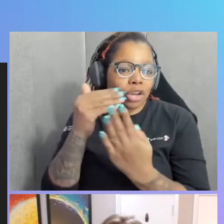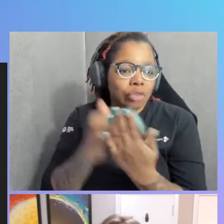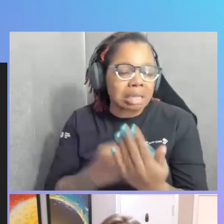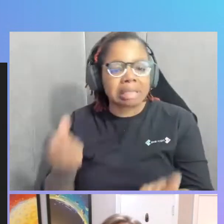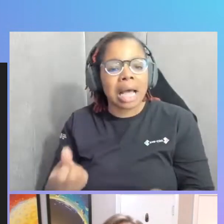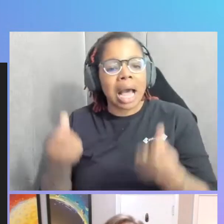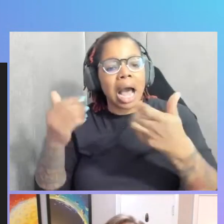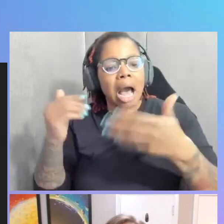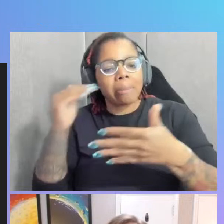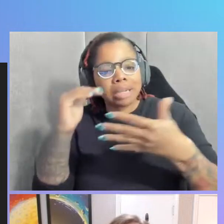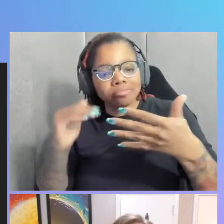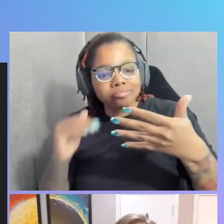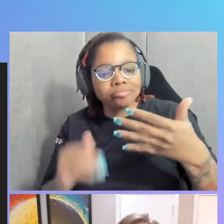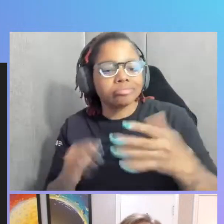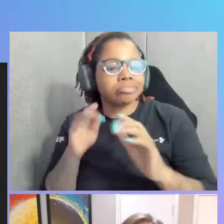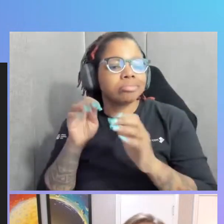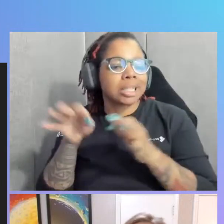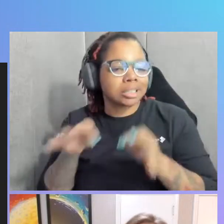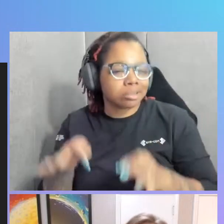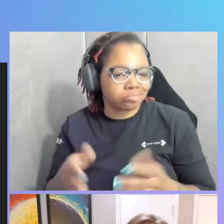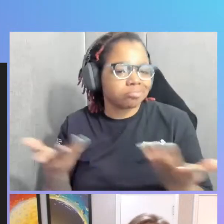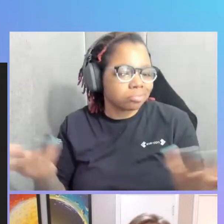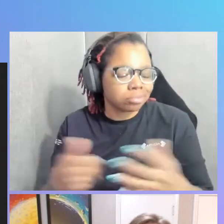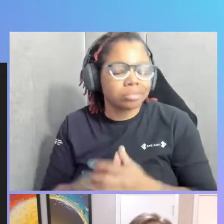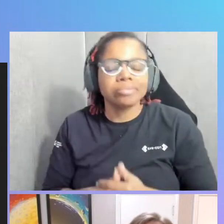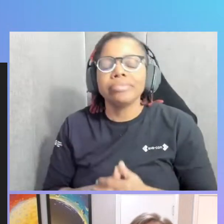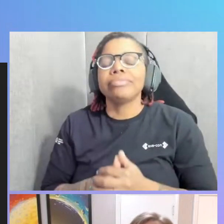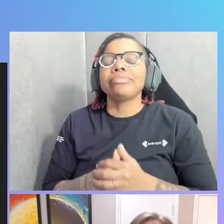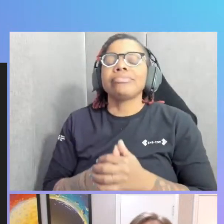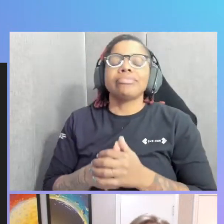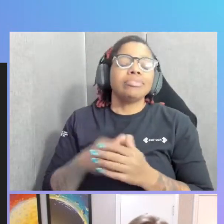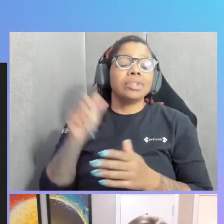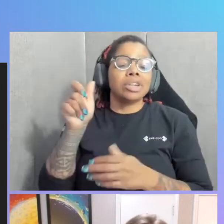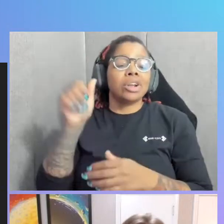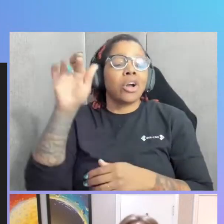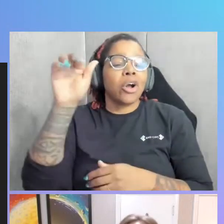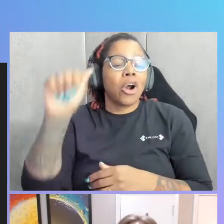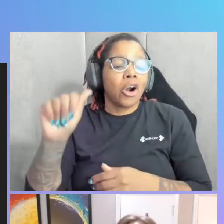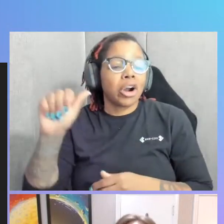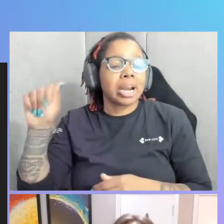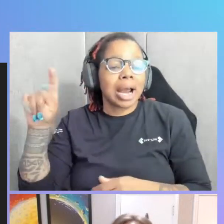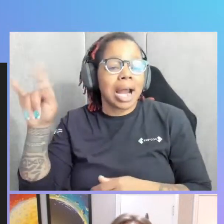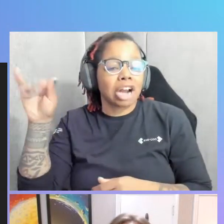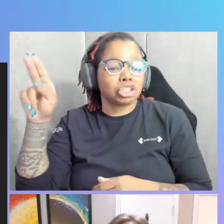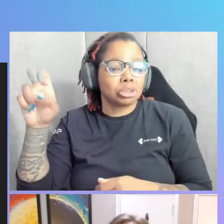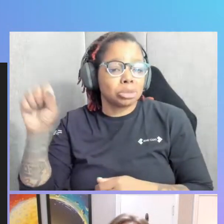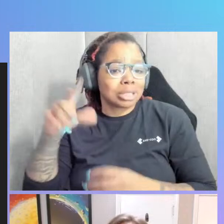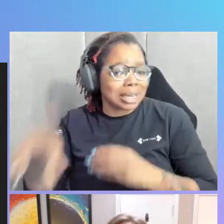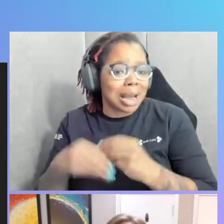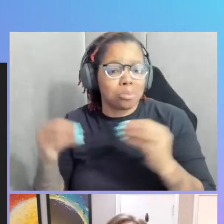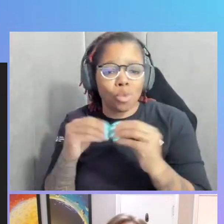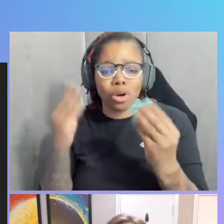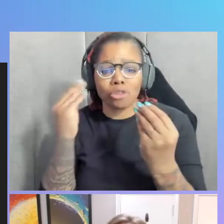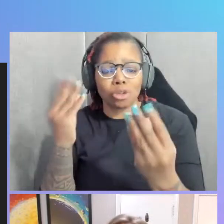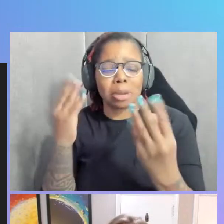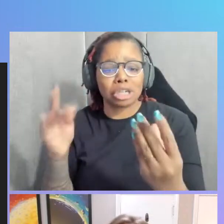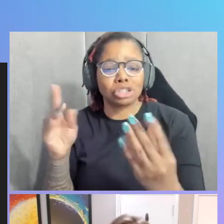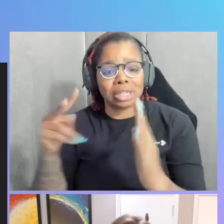had, etc. the Aria attributes can provide even more information that screen readers